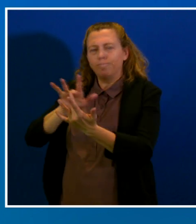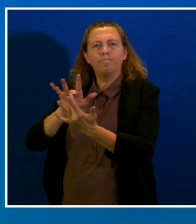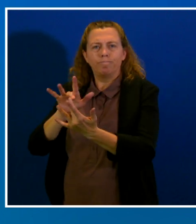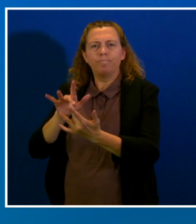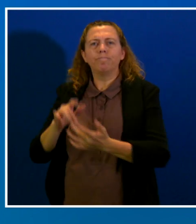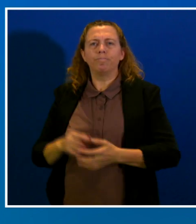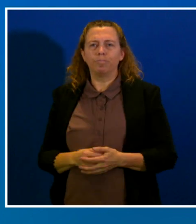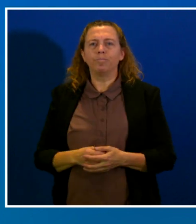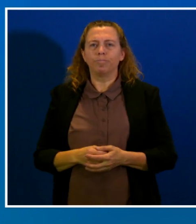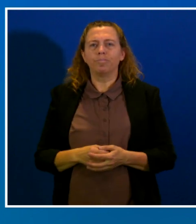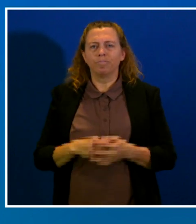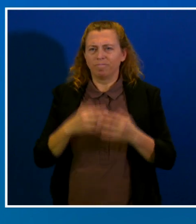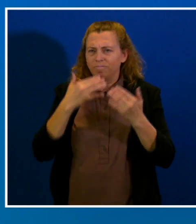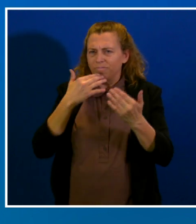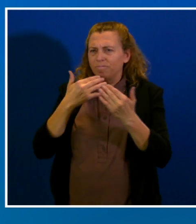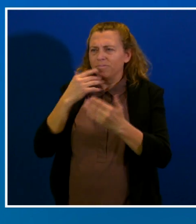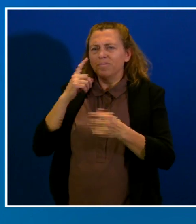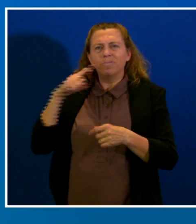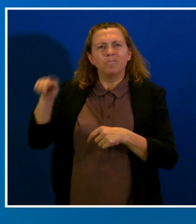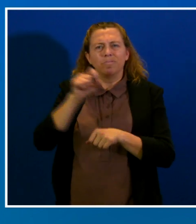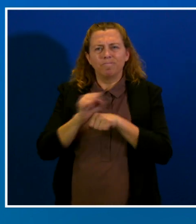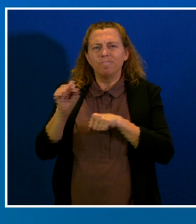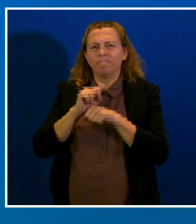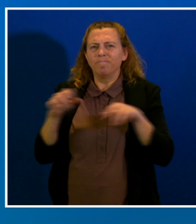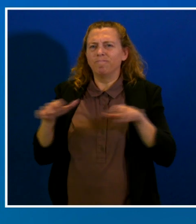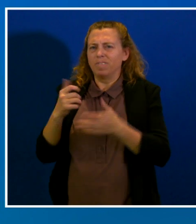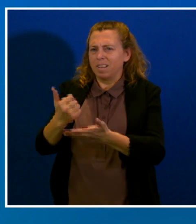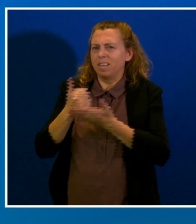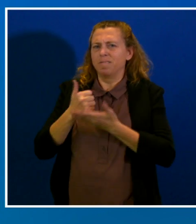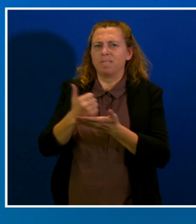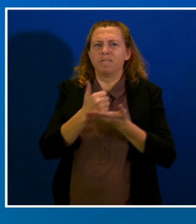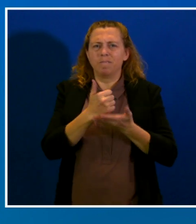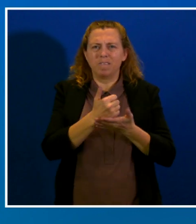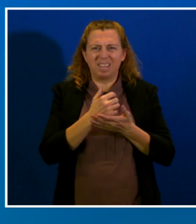Together, we can help determine how soon we can spend more time